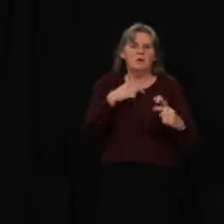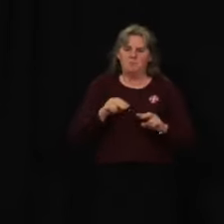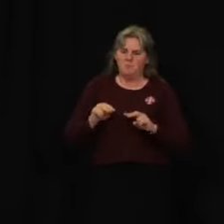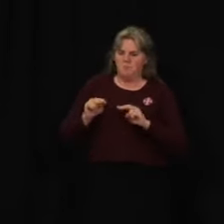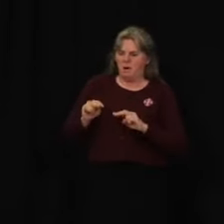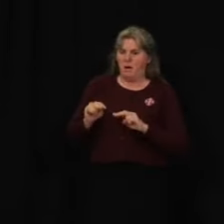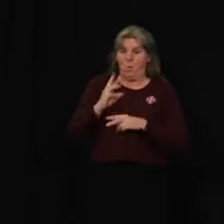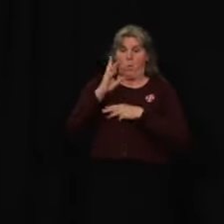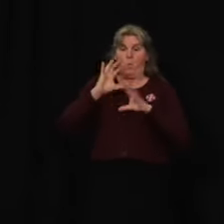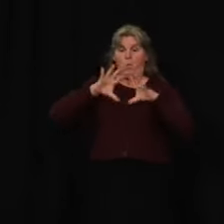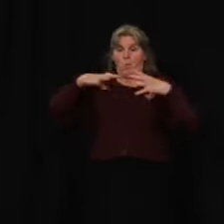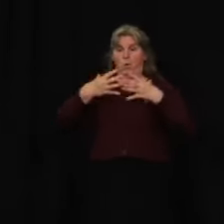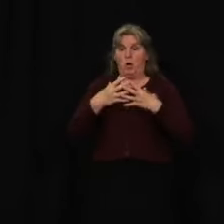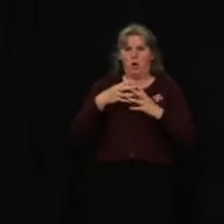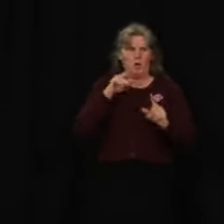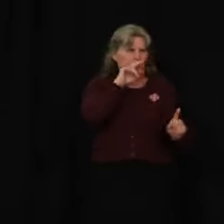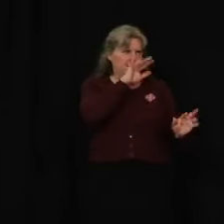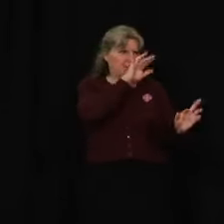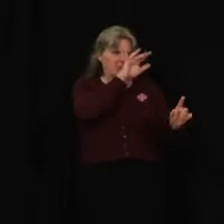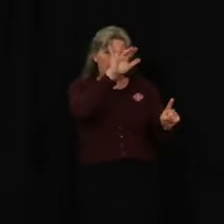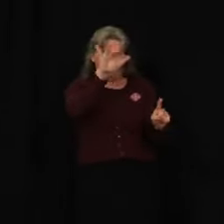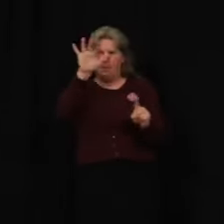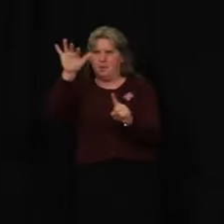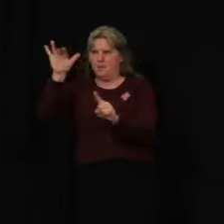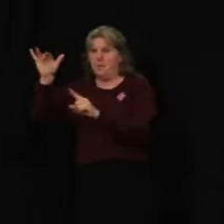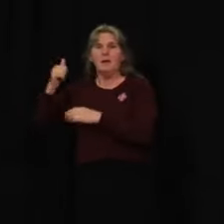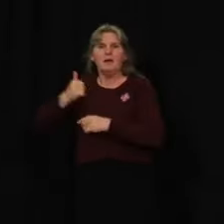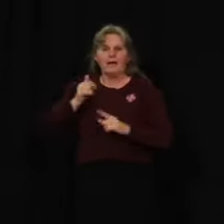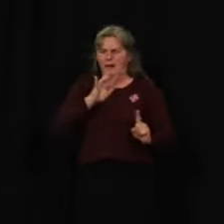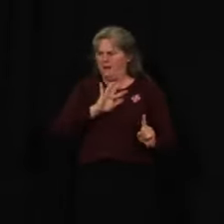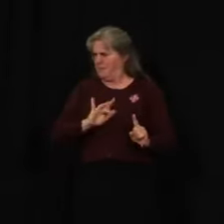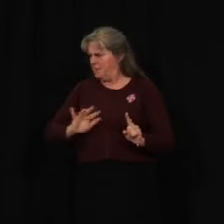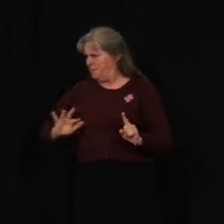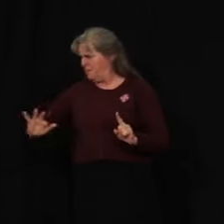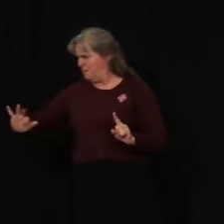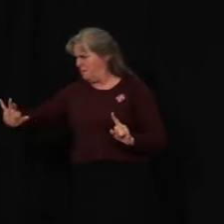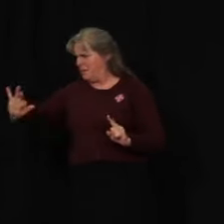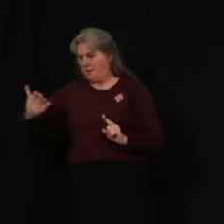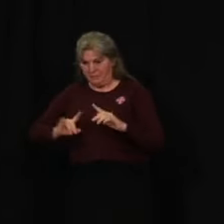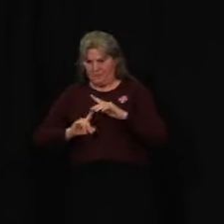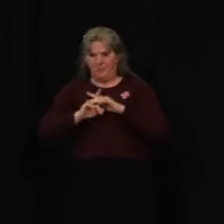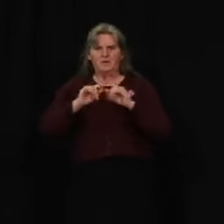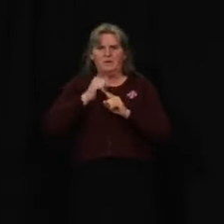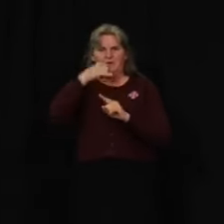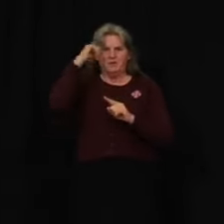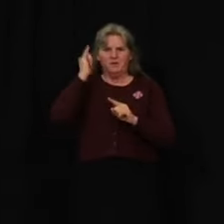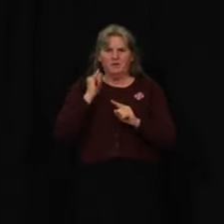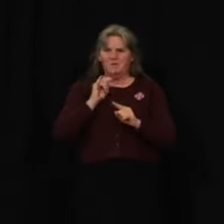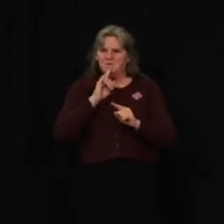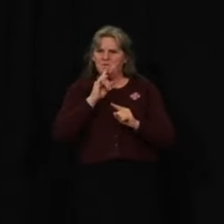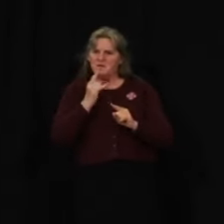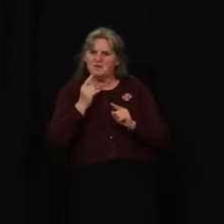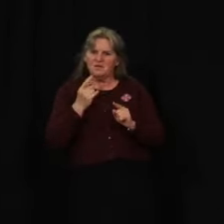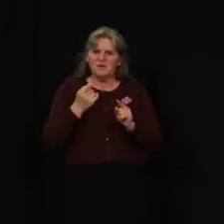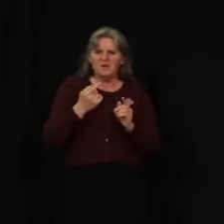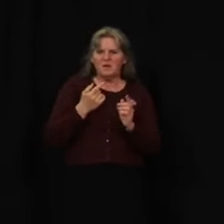disease around the world and through Canada, and indeed into our own territory, we did not know when we would be able to